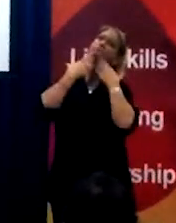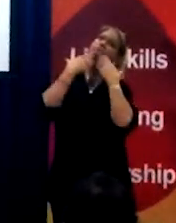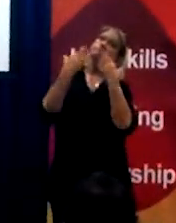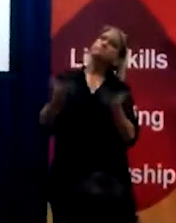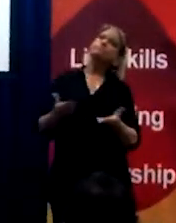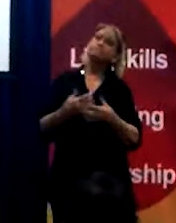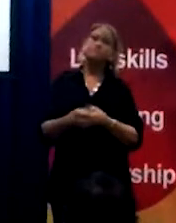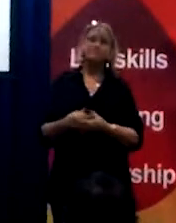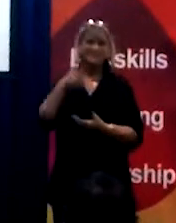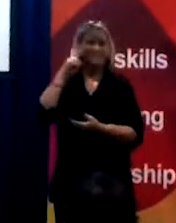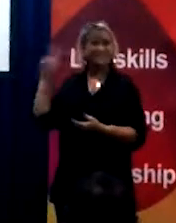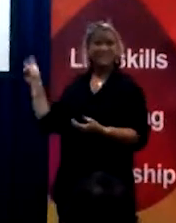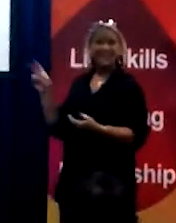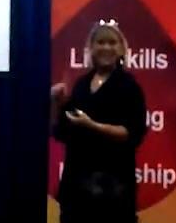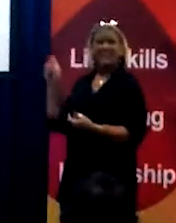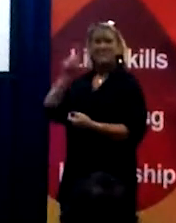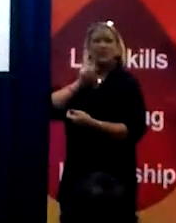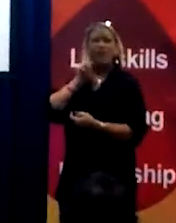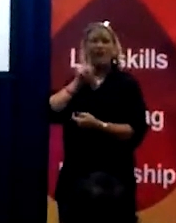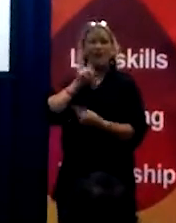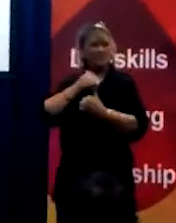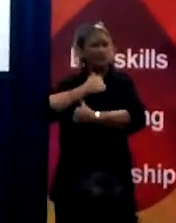As you can see, this little girl’s enjoying it.